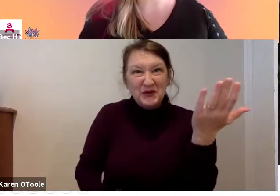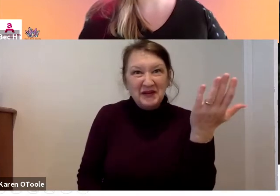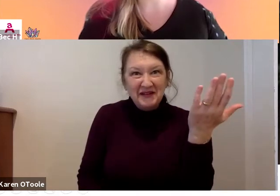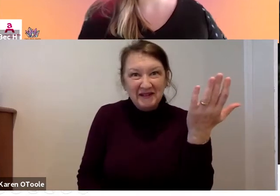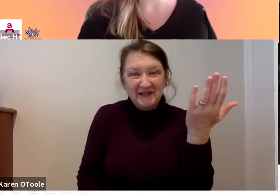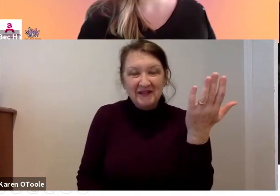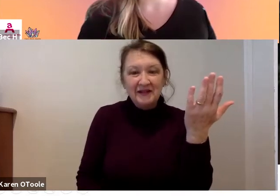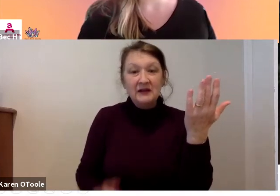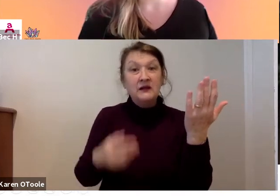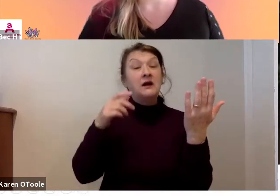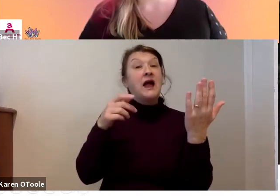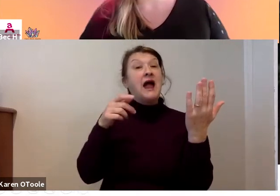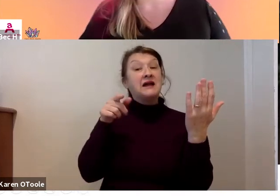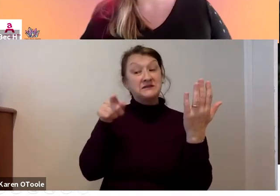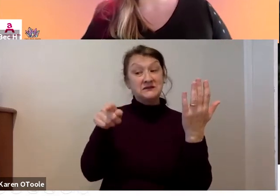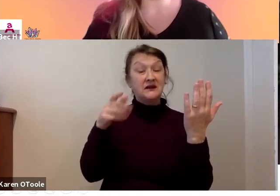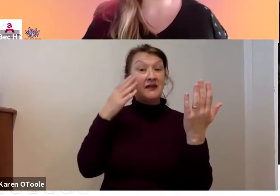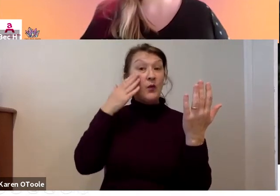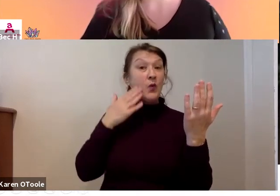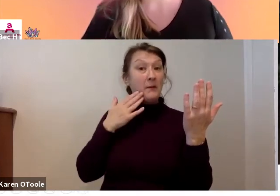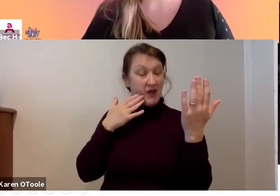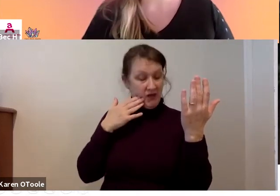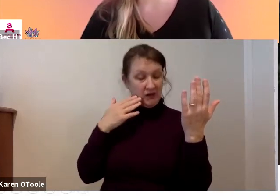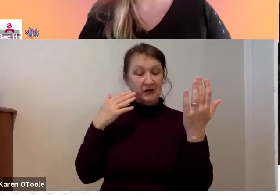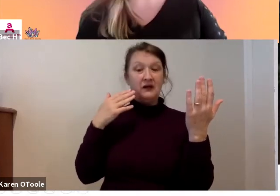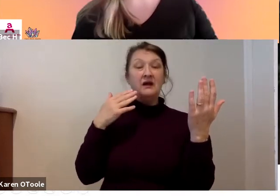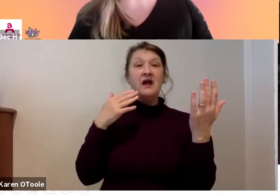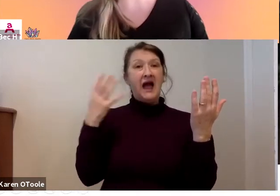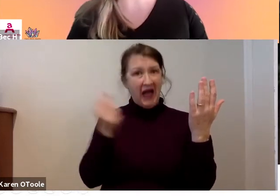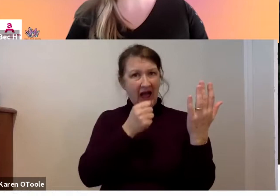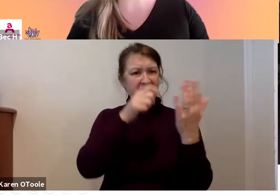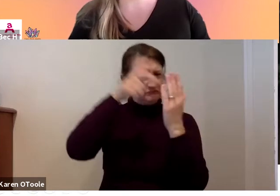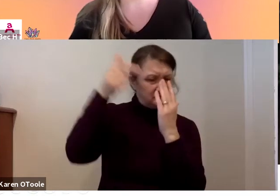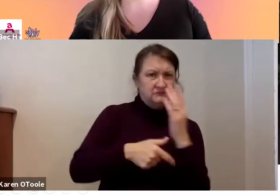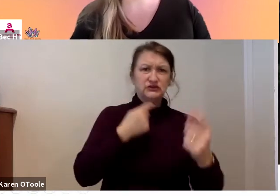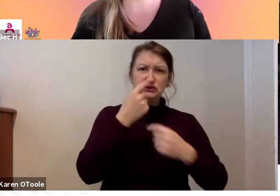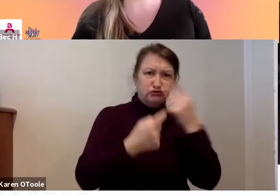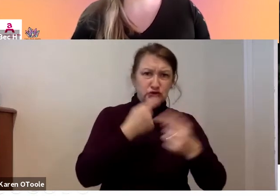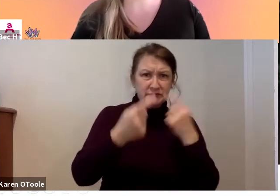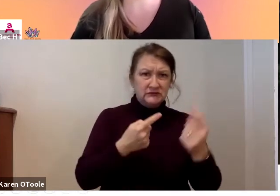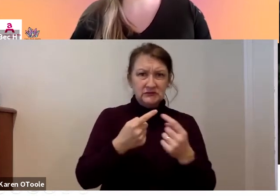"I woman with a red face and short dark hair tied back and secured